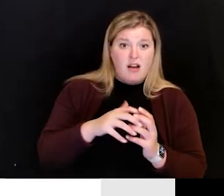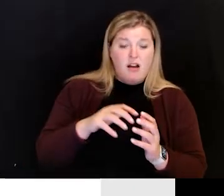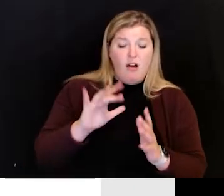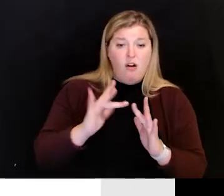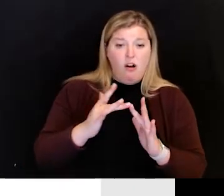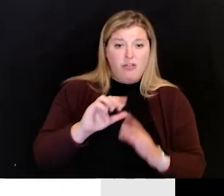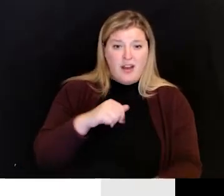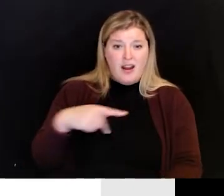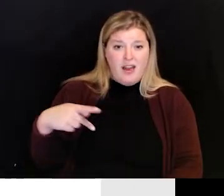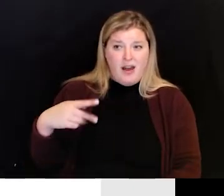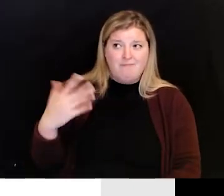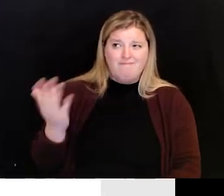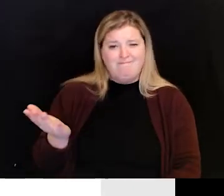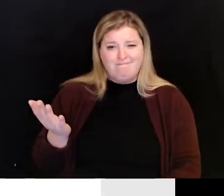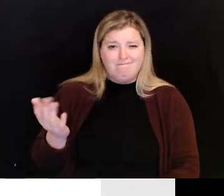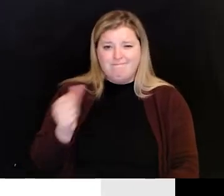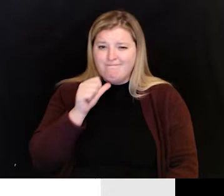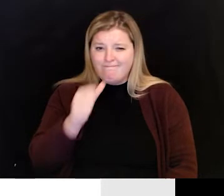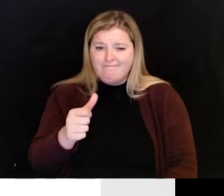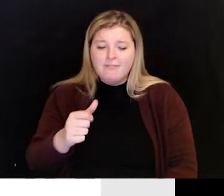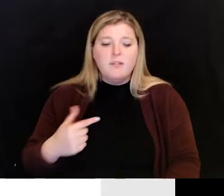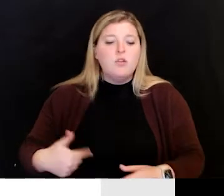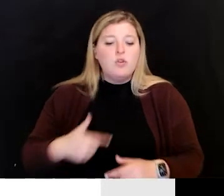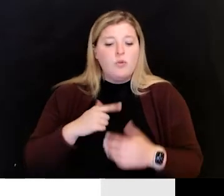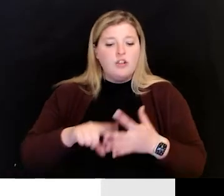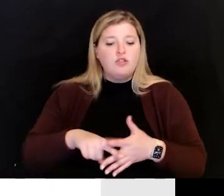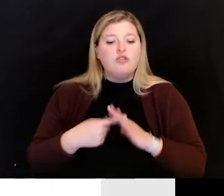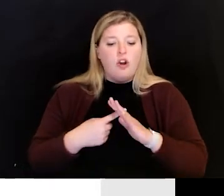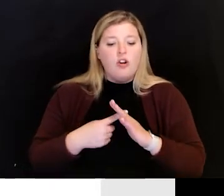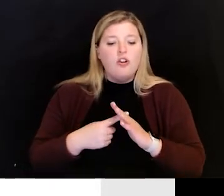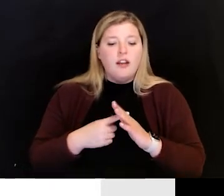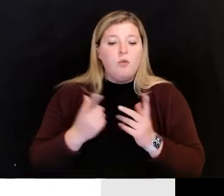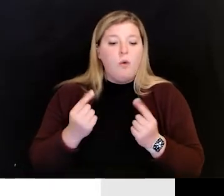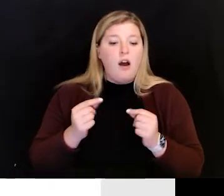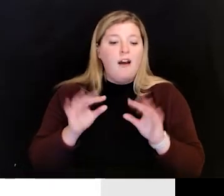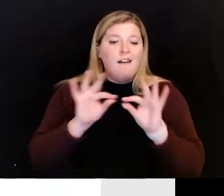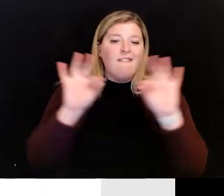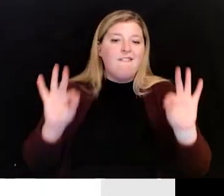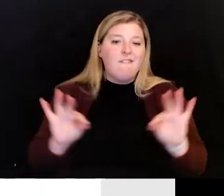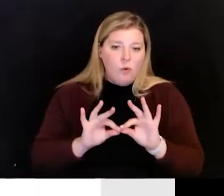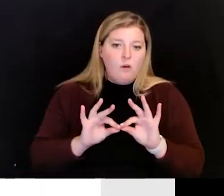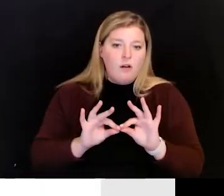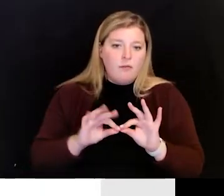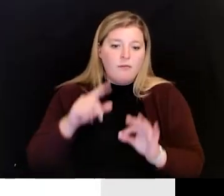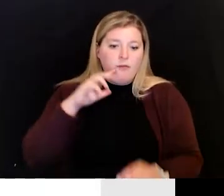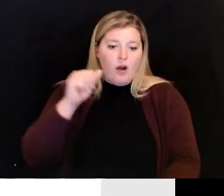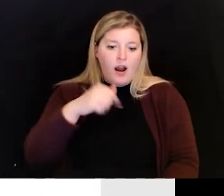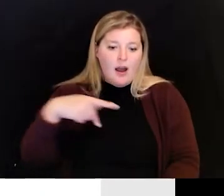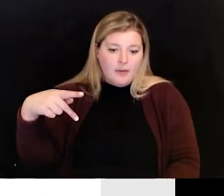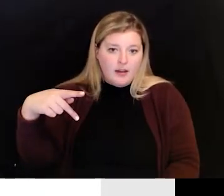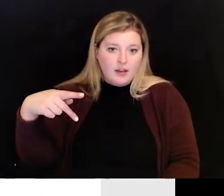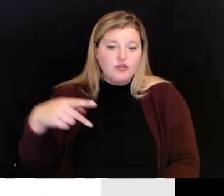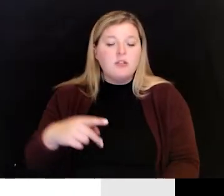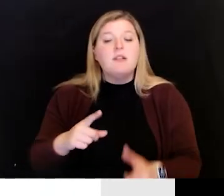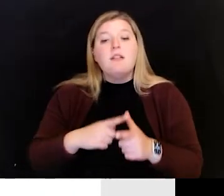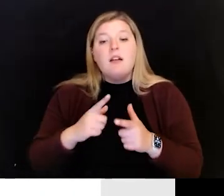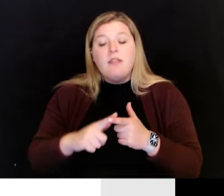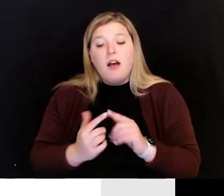So we started with the form aspects of our applications. And then as we got more comfortable with the standards